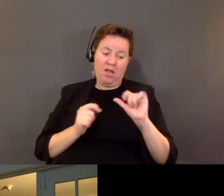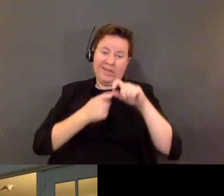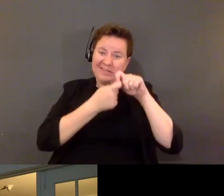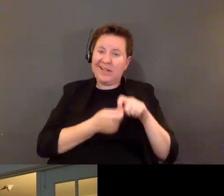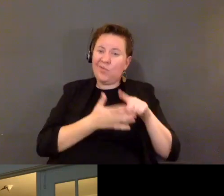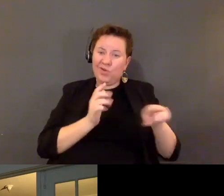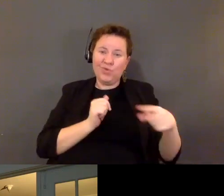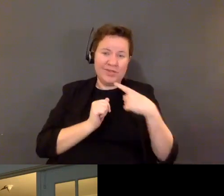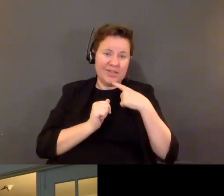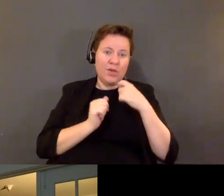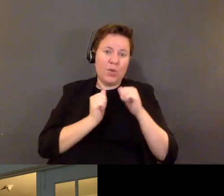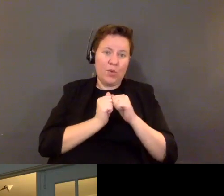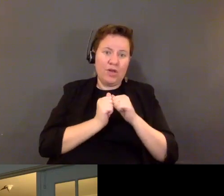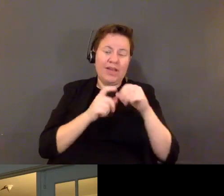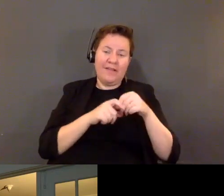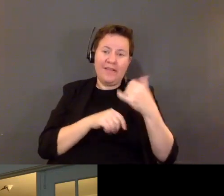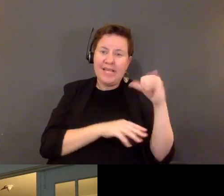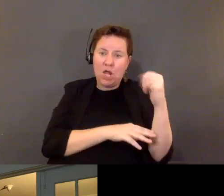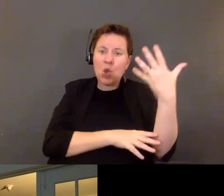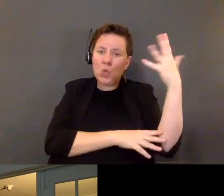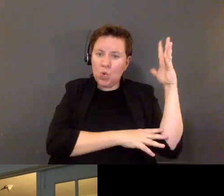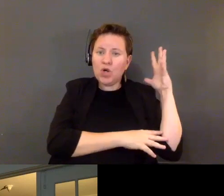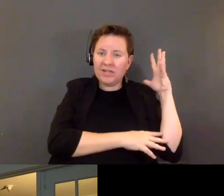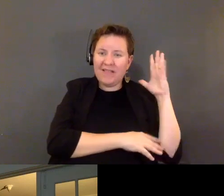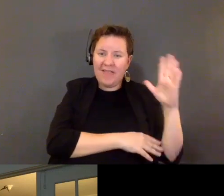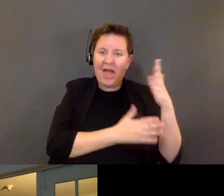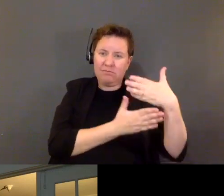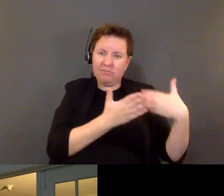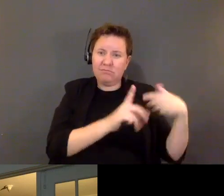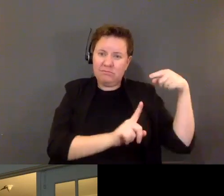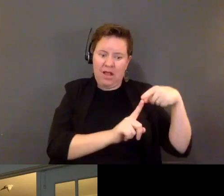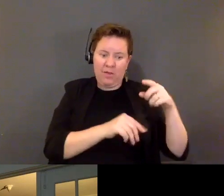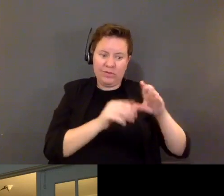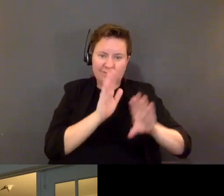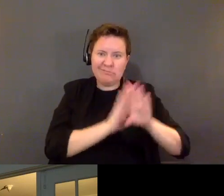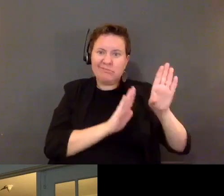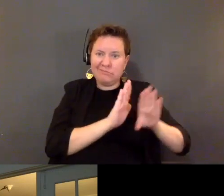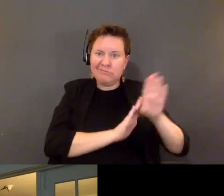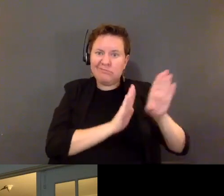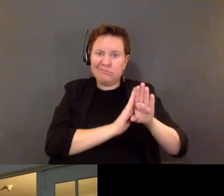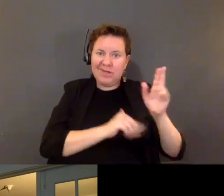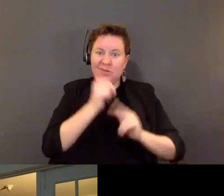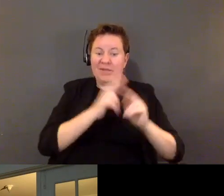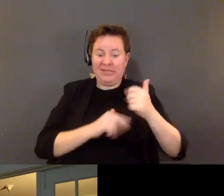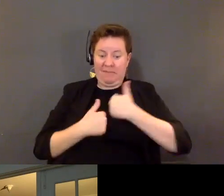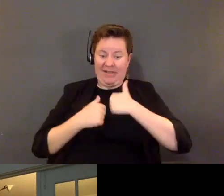with uh in the yellow woods that i was building that i was building myself for when i was gone